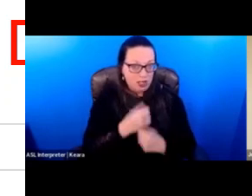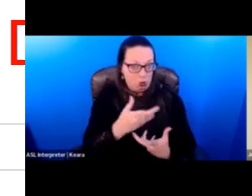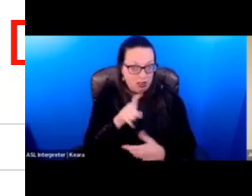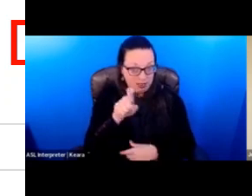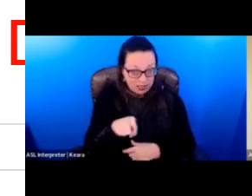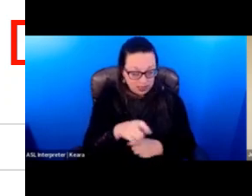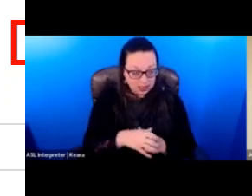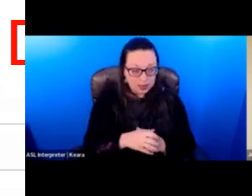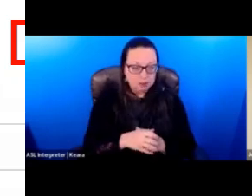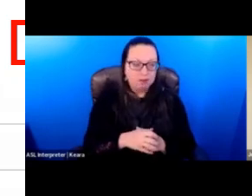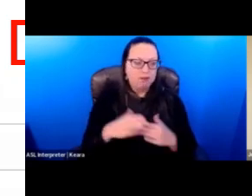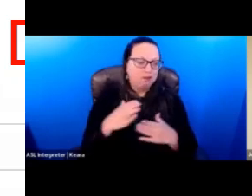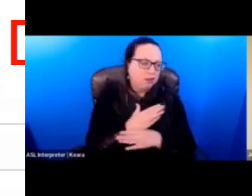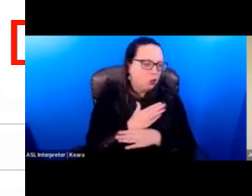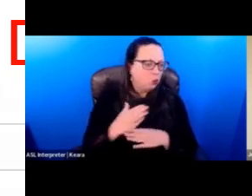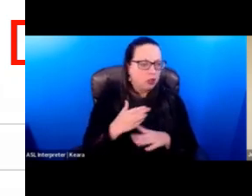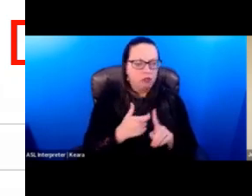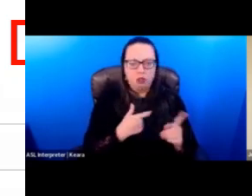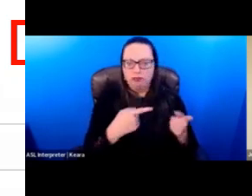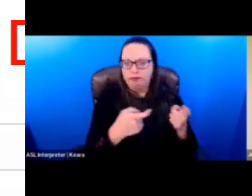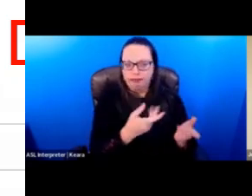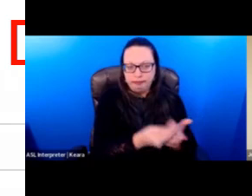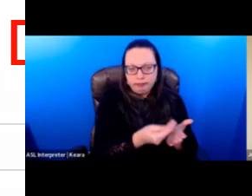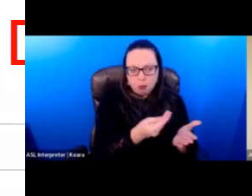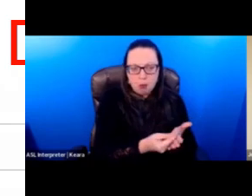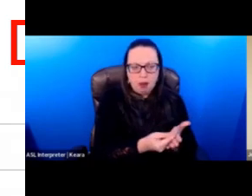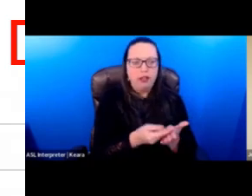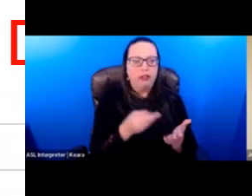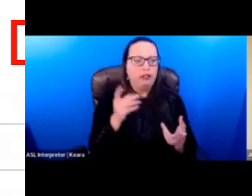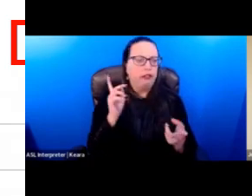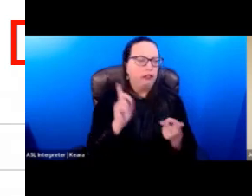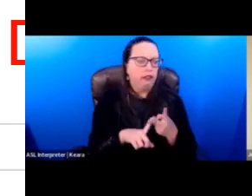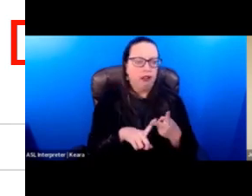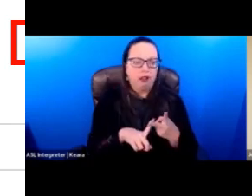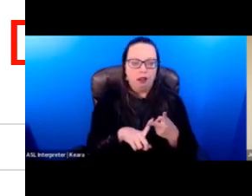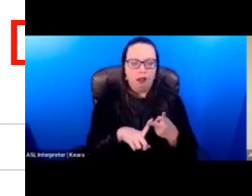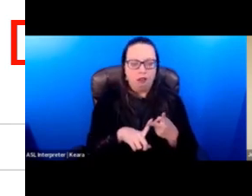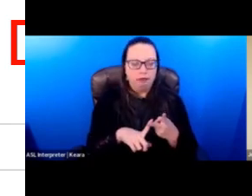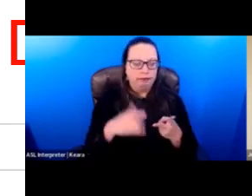you see it ranges from managing money to phone making calls are